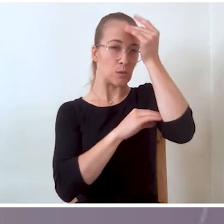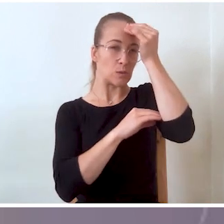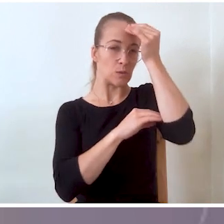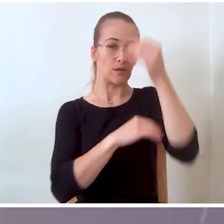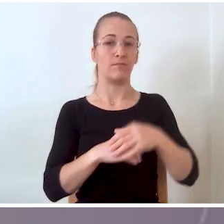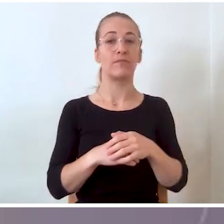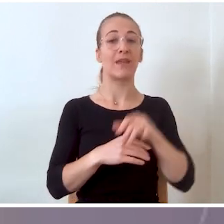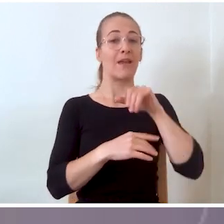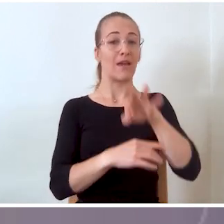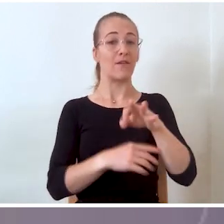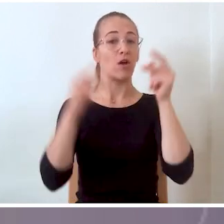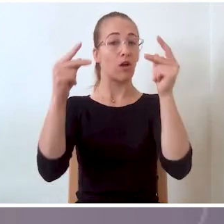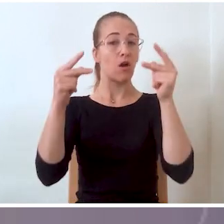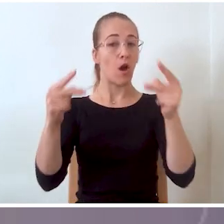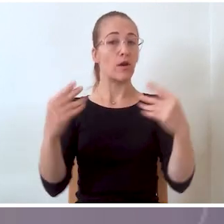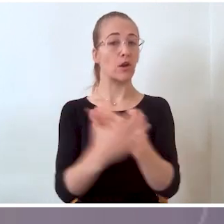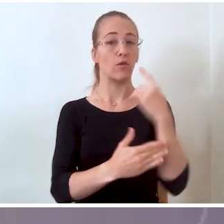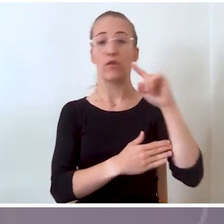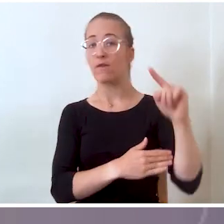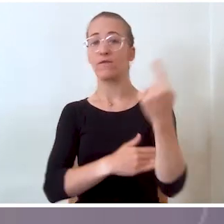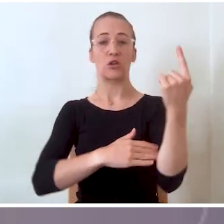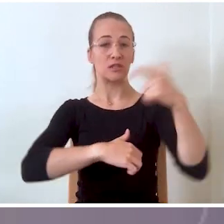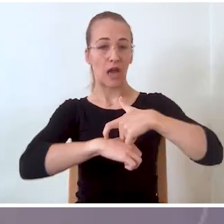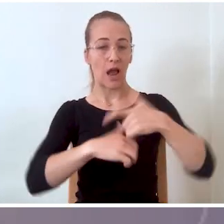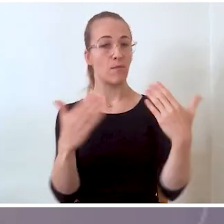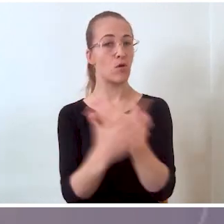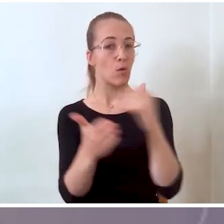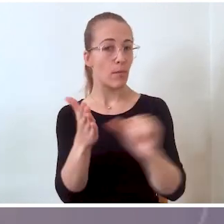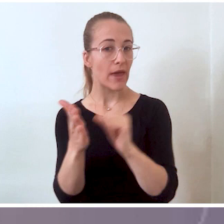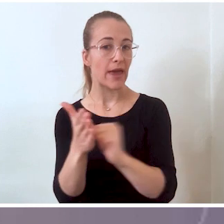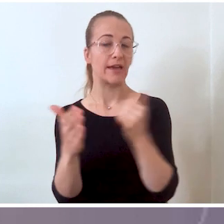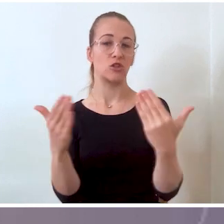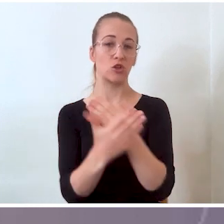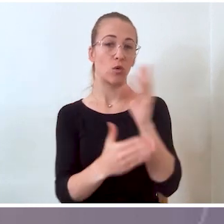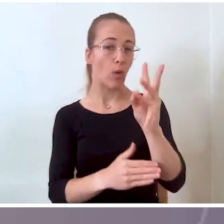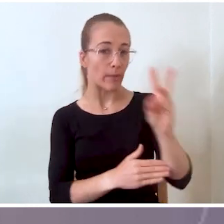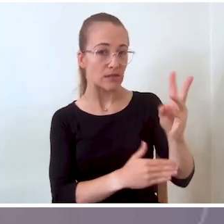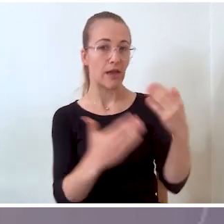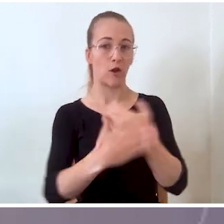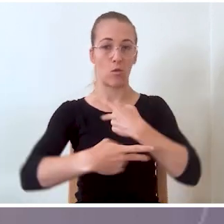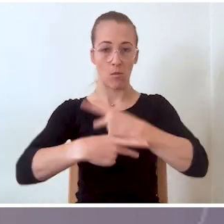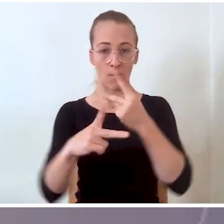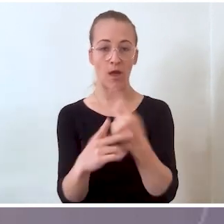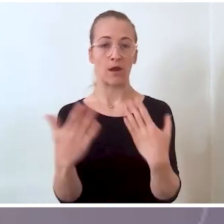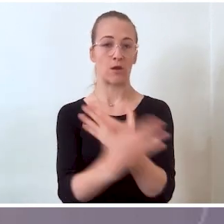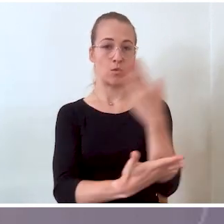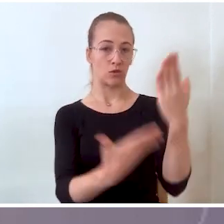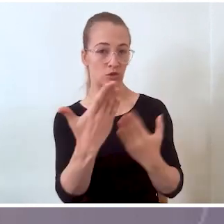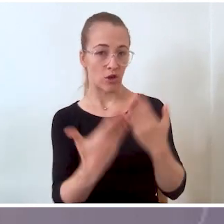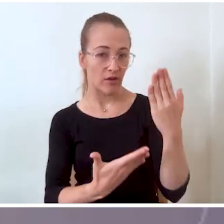If you're coding something new for the first time, if you have a new page, if you have a new website, if you have a new product, new service,